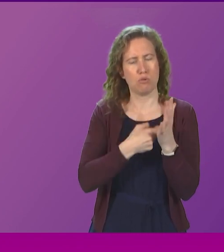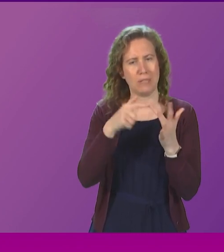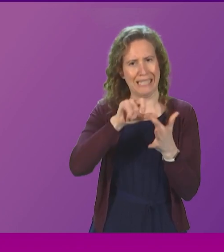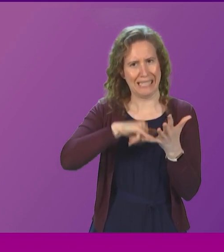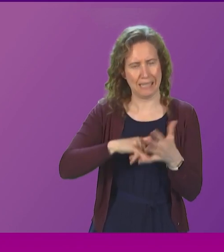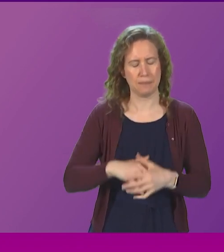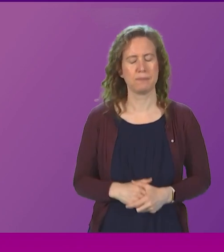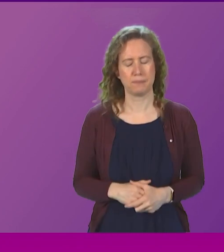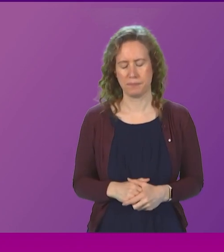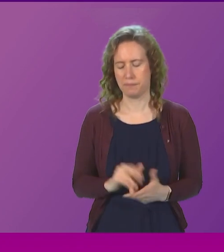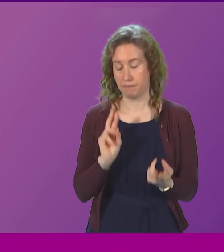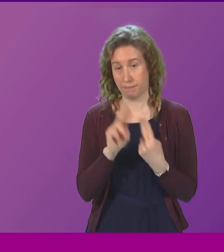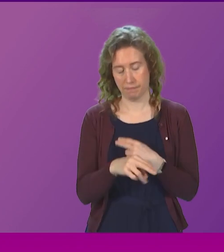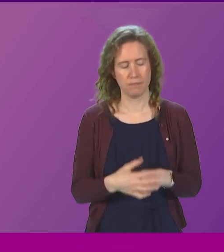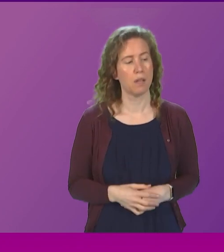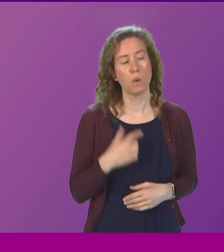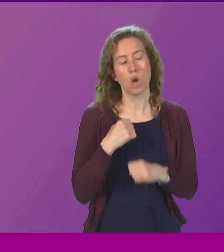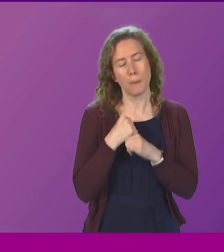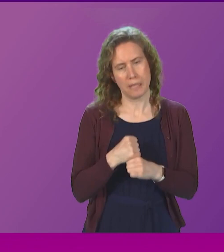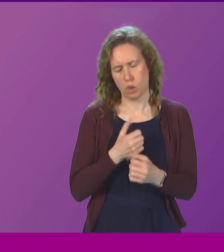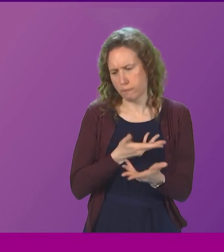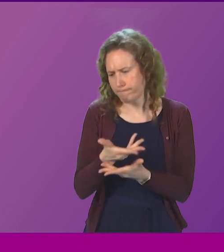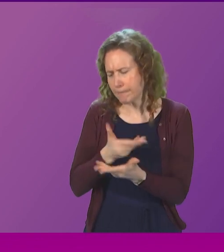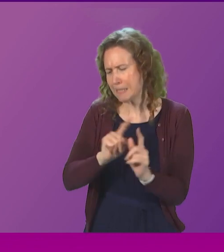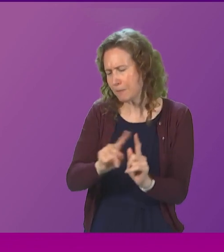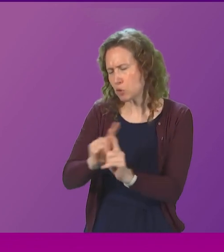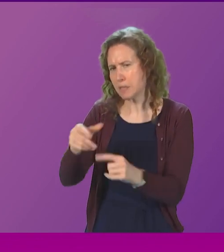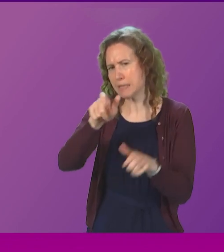We are committed to engaging with our various stakeholders in the development of the next